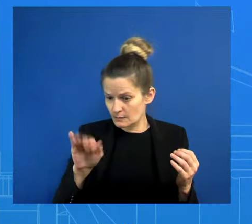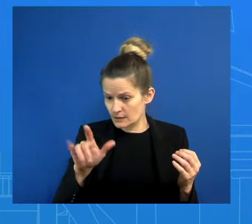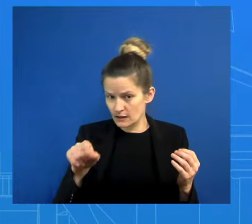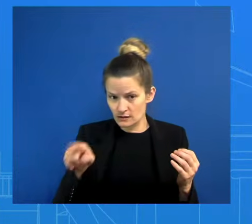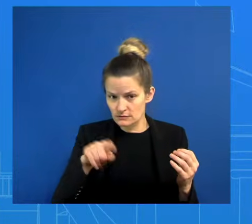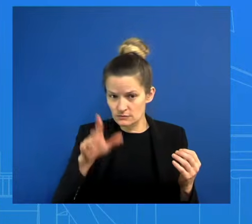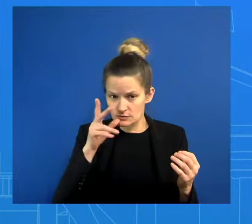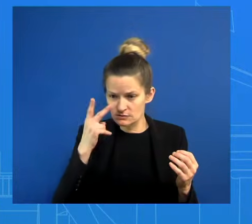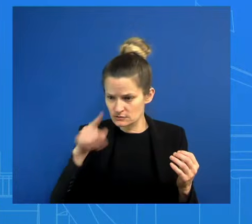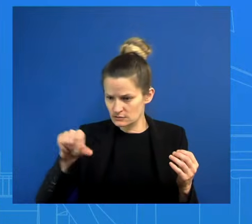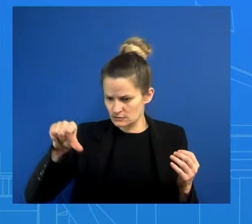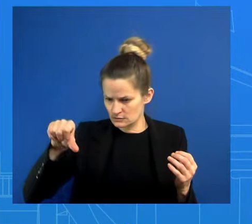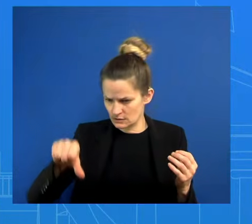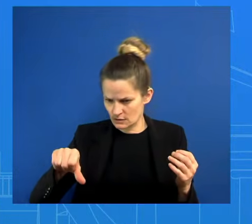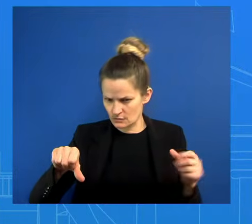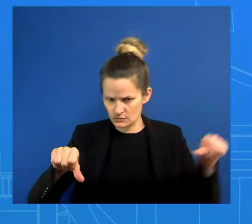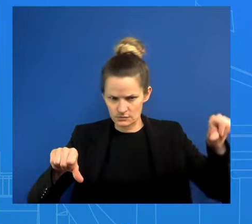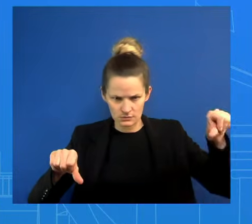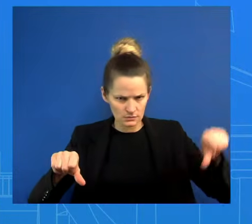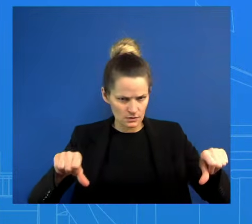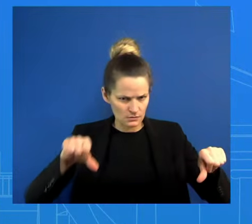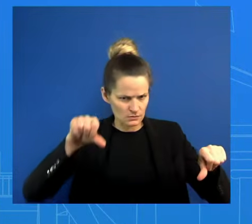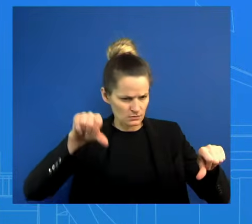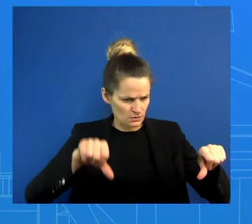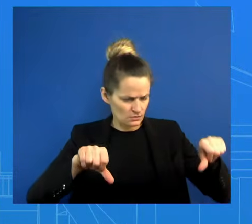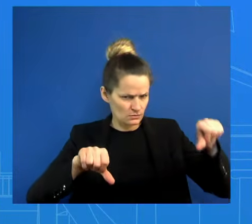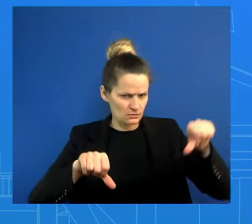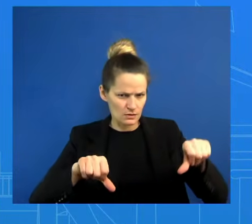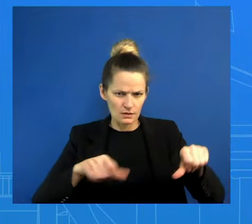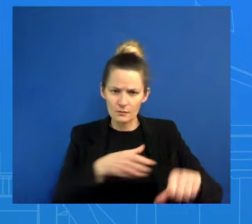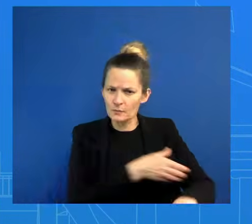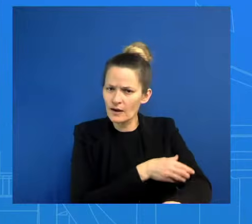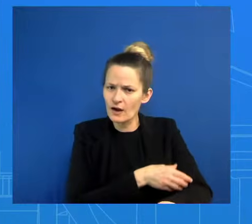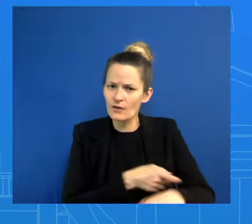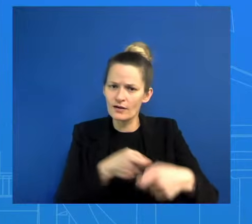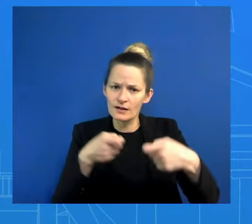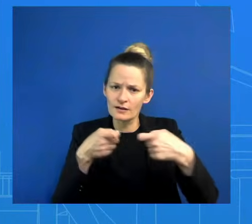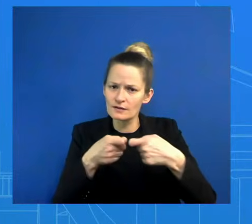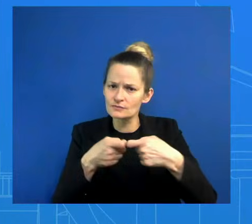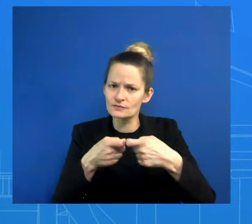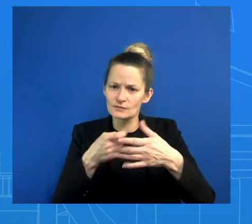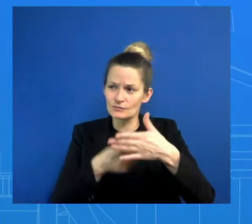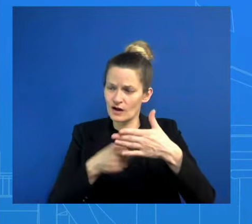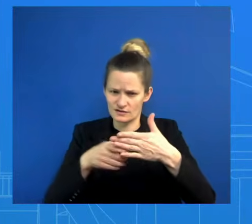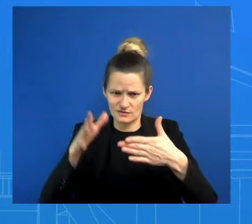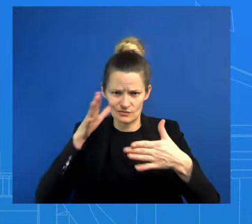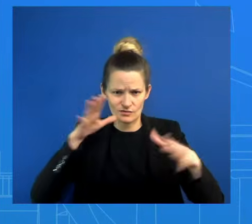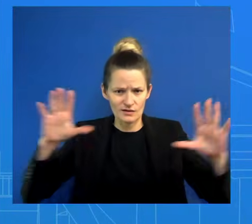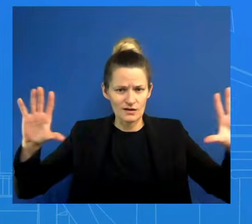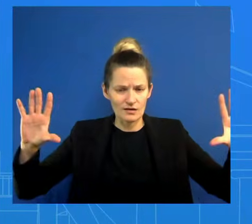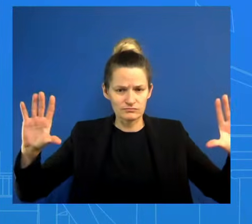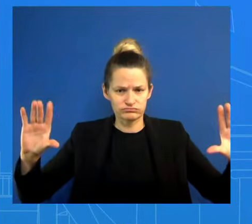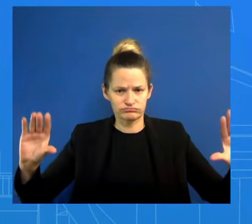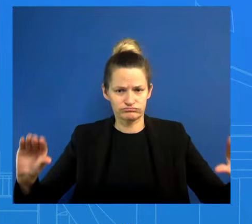We're already seeing that it's going to have a real effect on American families. And so I will leave it there.